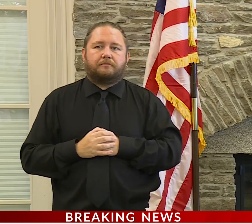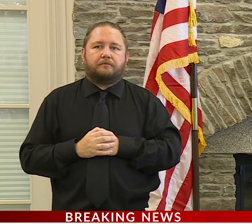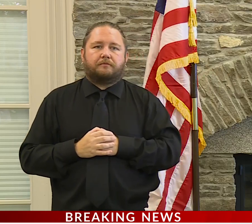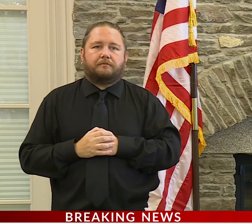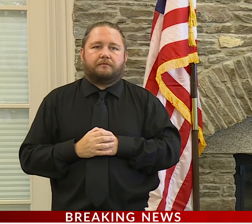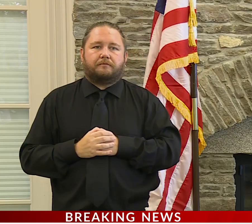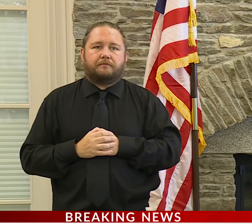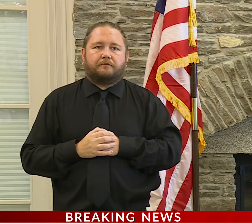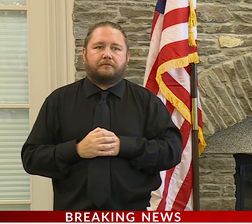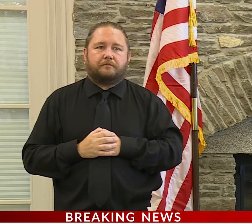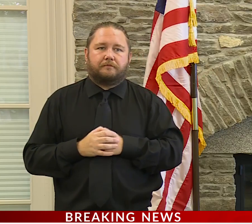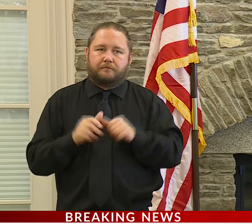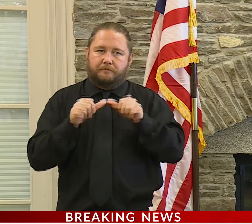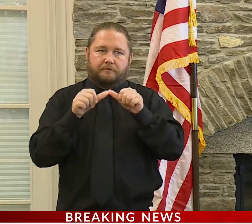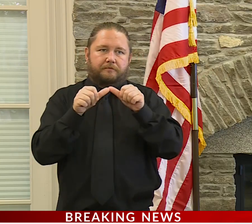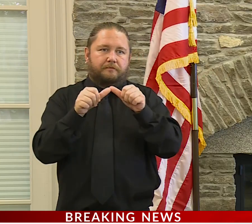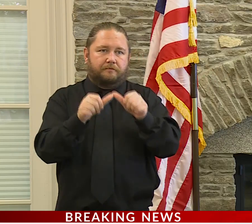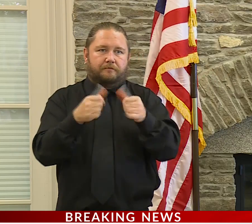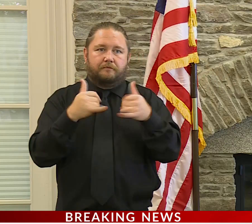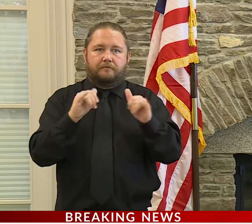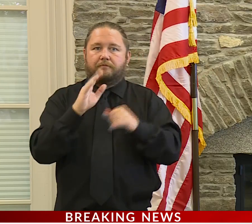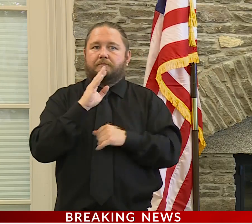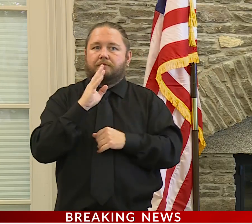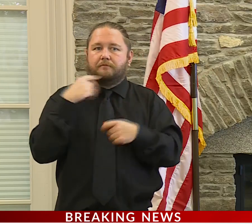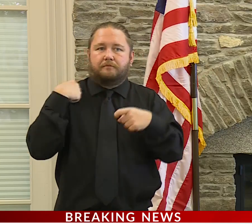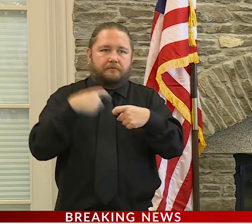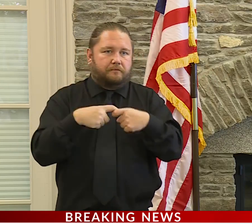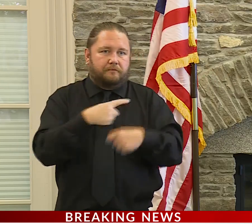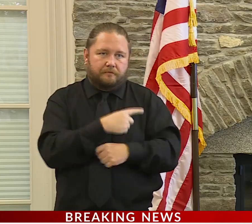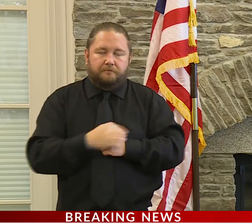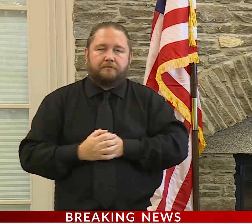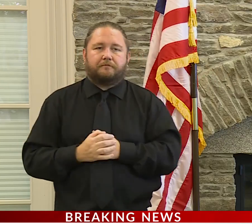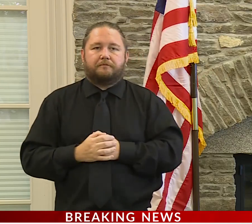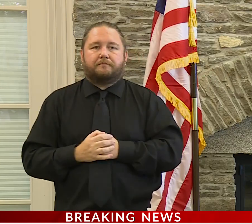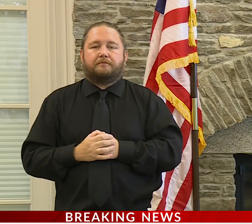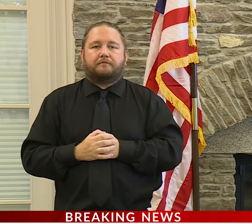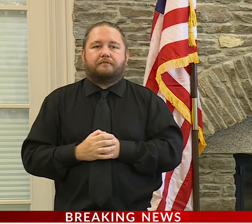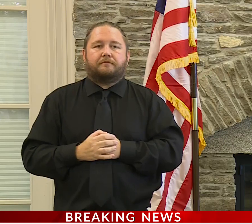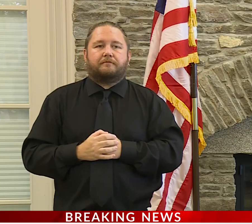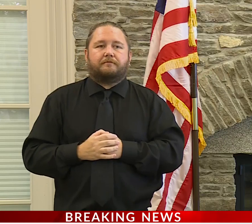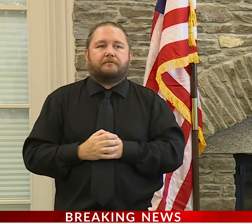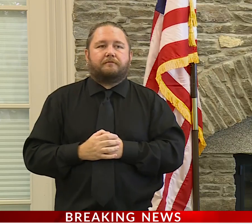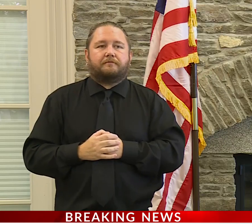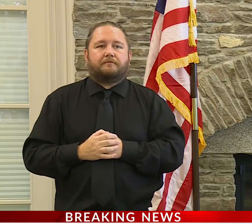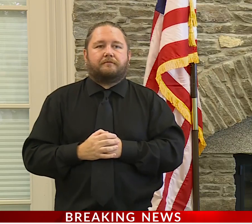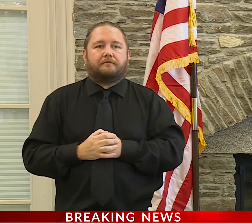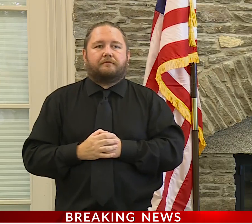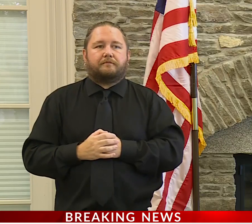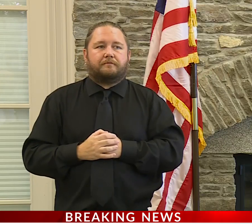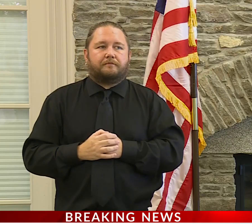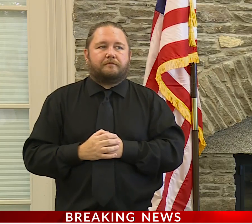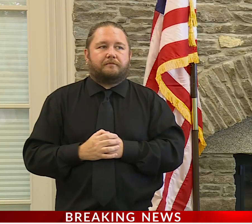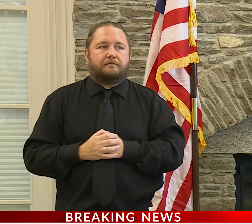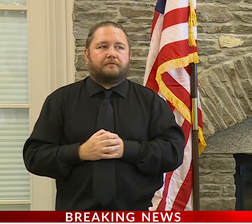THINK IS THAT THE SEA BOTTOM A WAS DONE GET US. AND THERE'S THE GROUP ADDED THAT WAS TO BUILD UP A STORM THAT COULD GET WITHIN FETTERMAN. THAT I